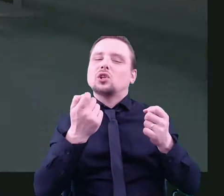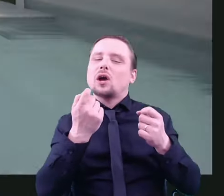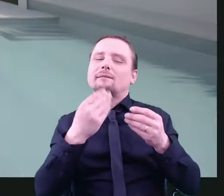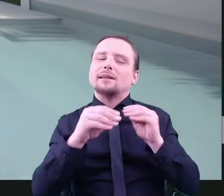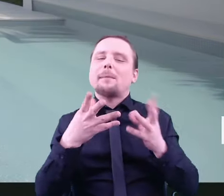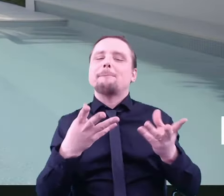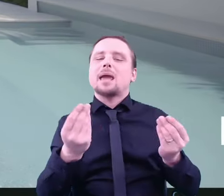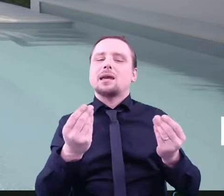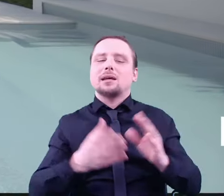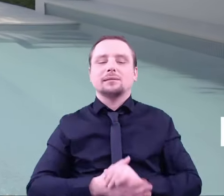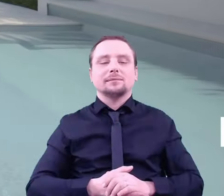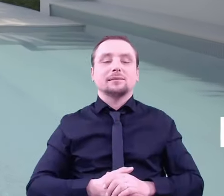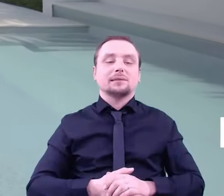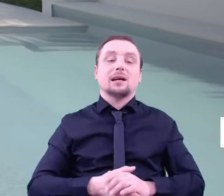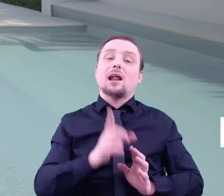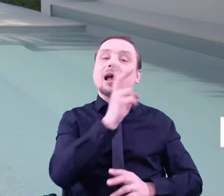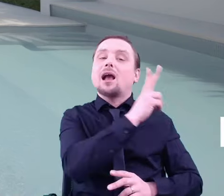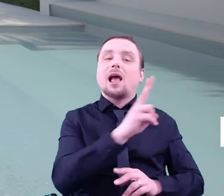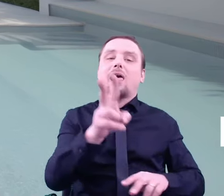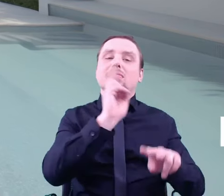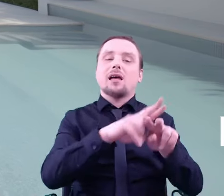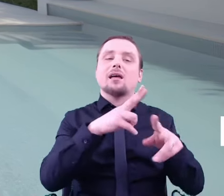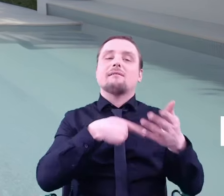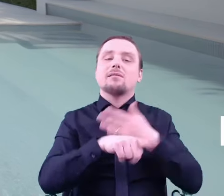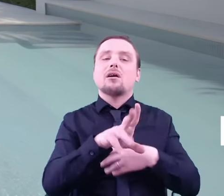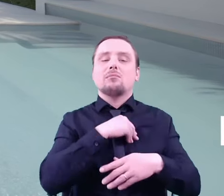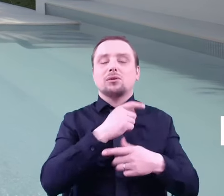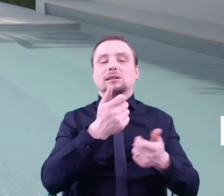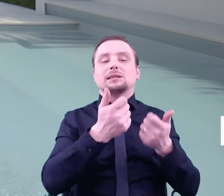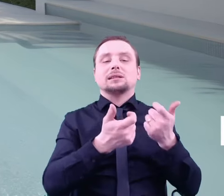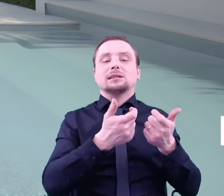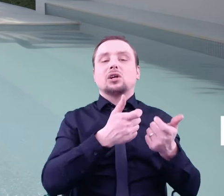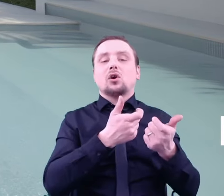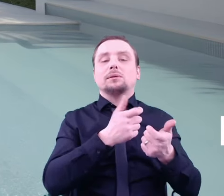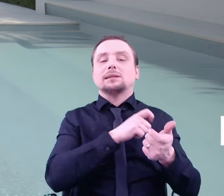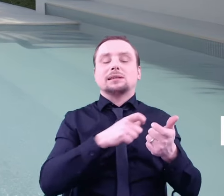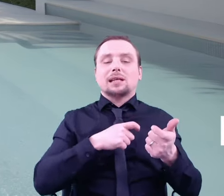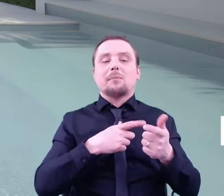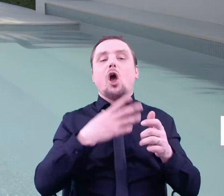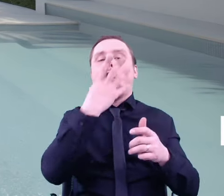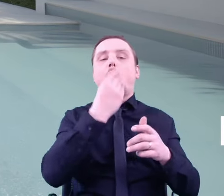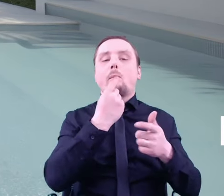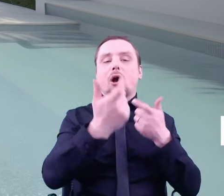In either of these programs, we can upload a so-called reference image, such as a photo or visualization, that suits our preferences.